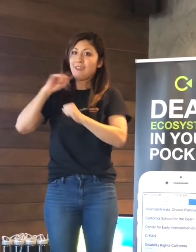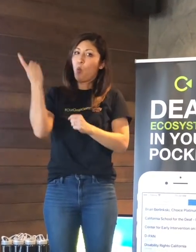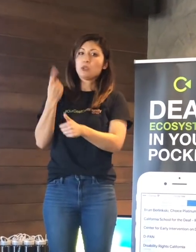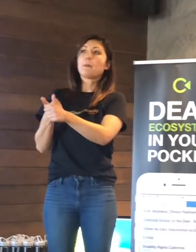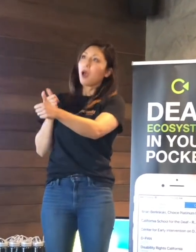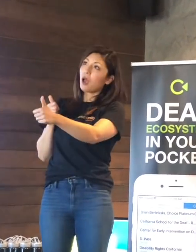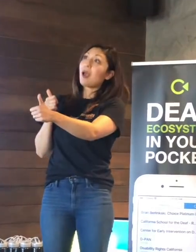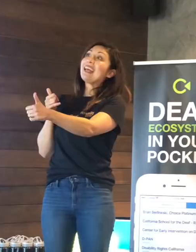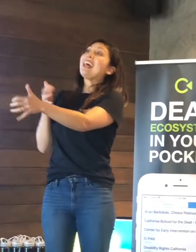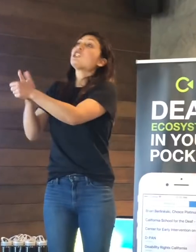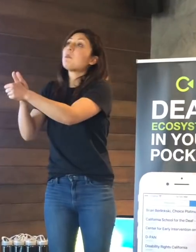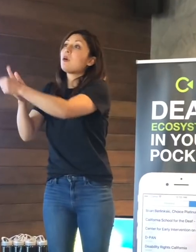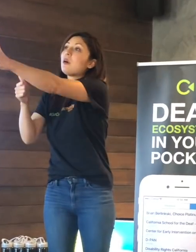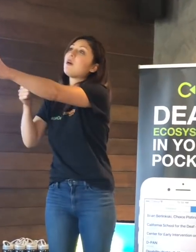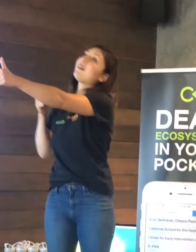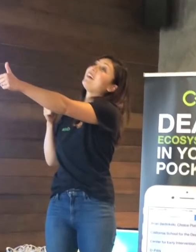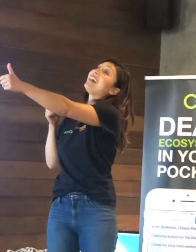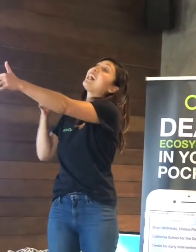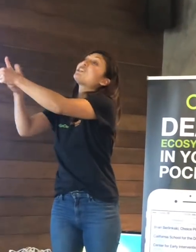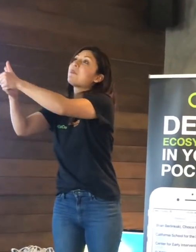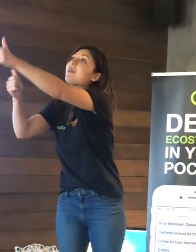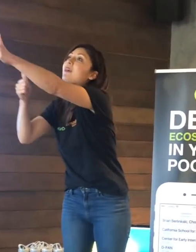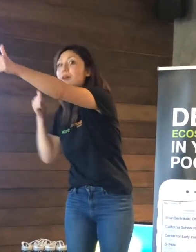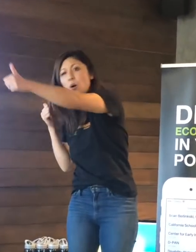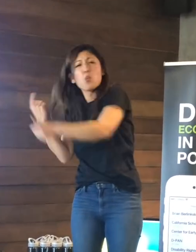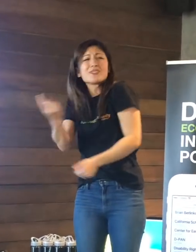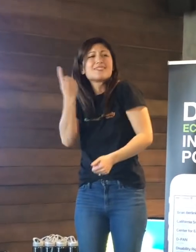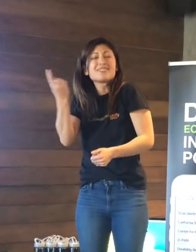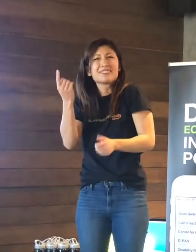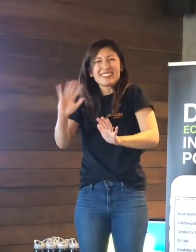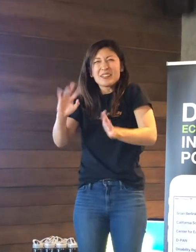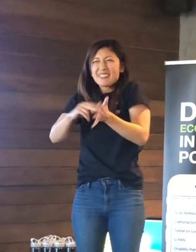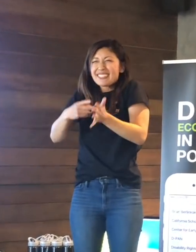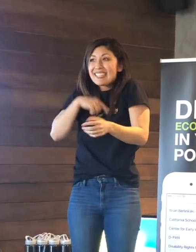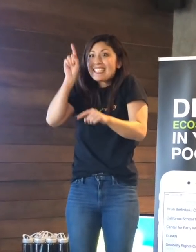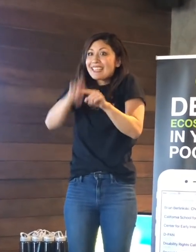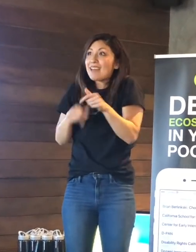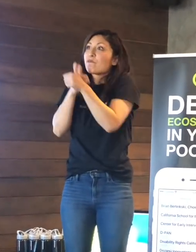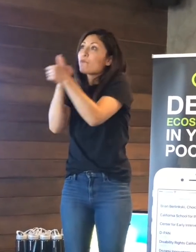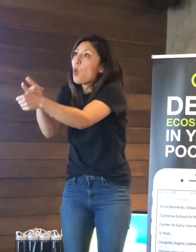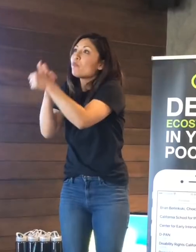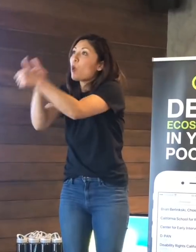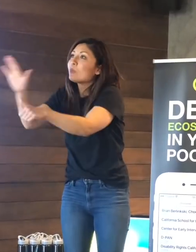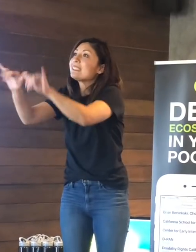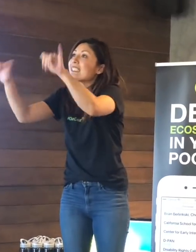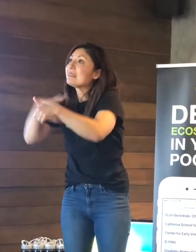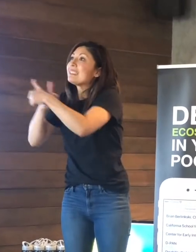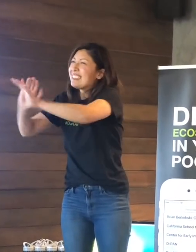Deaf people are forever playing catch up. That's why we can't always follow their system.